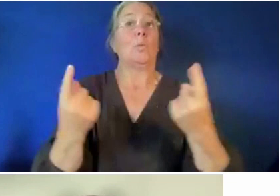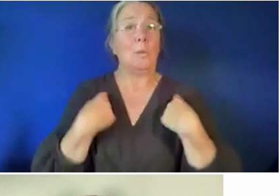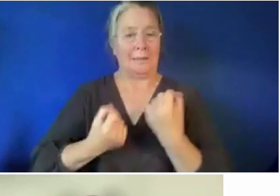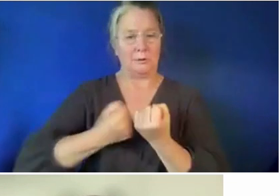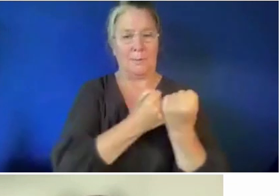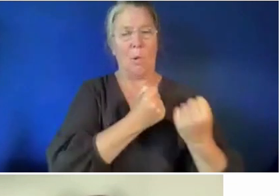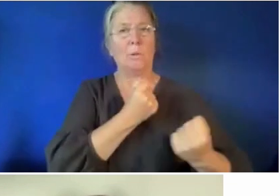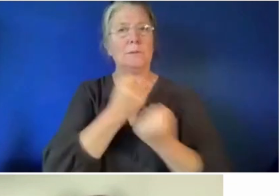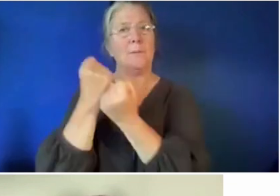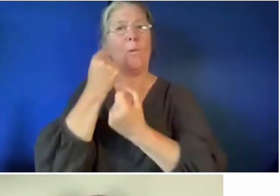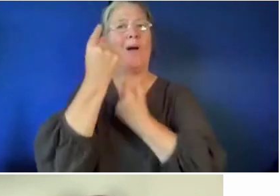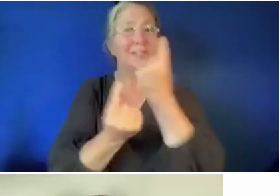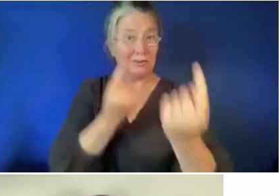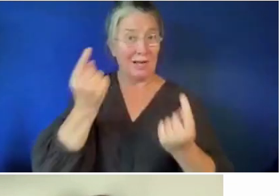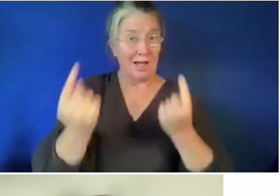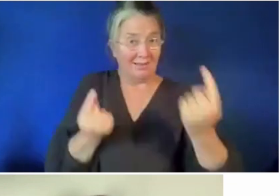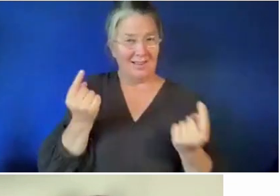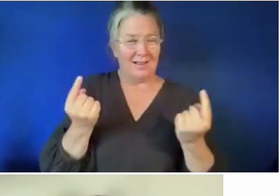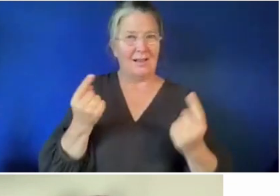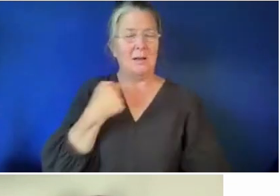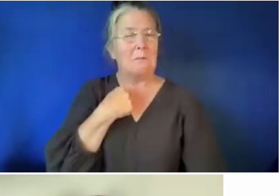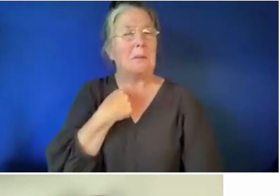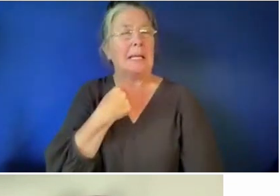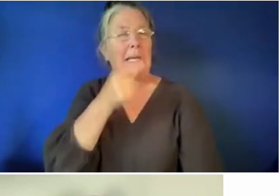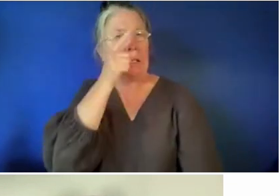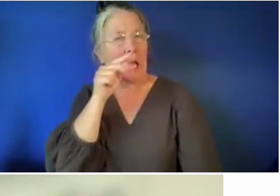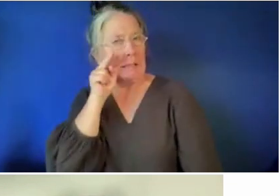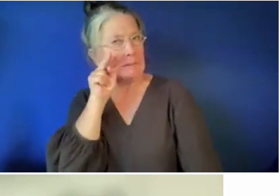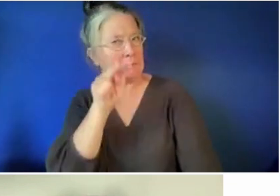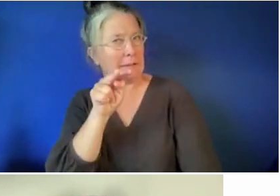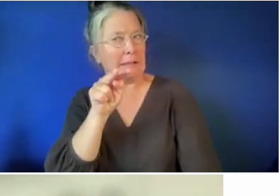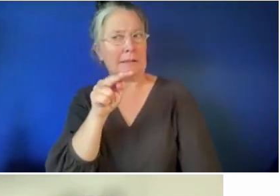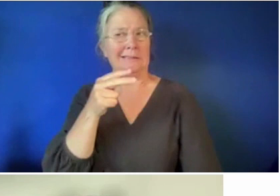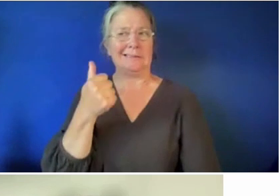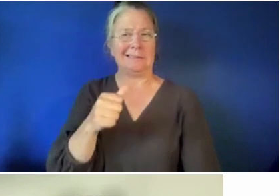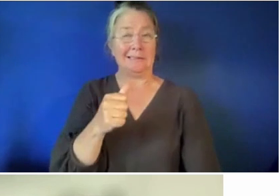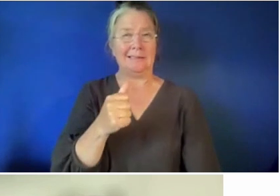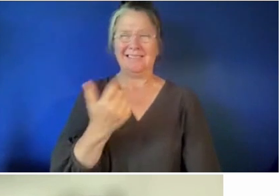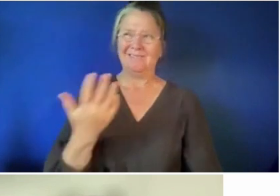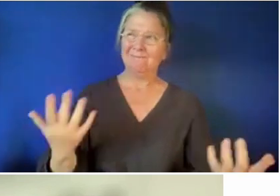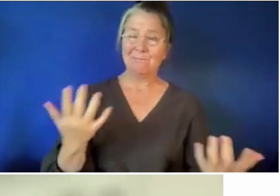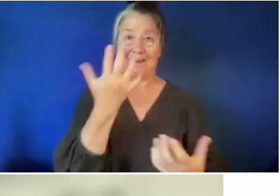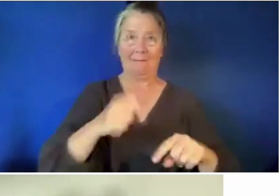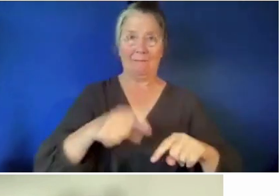But I can see a tension between on the one hand looking to standardise